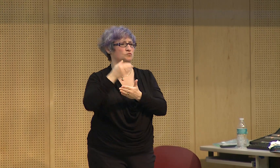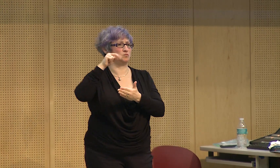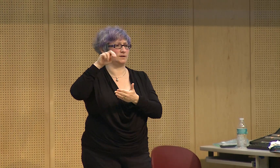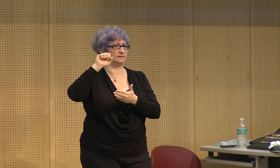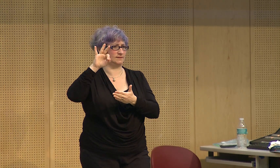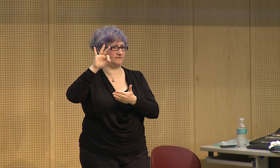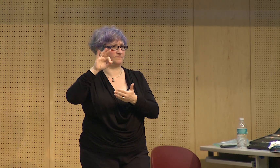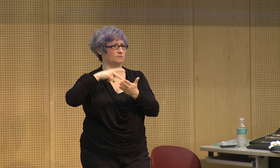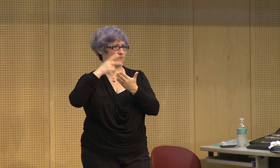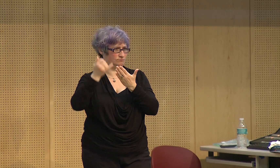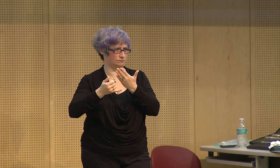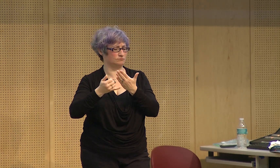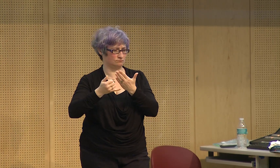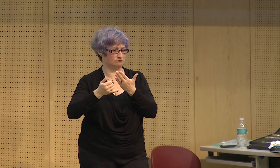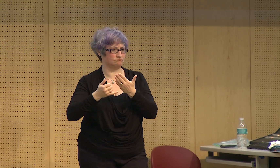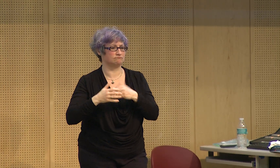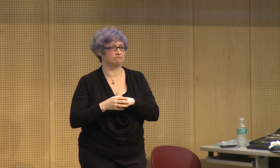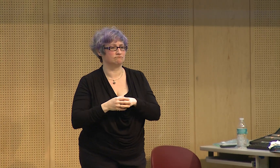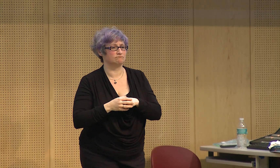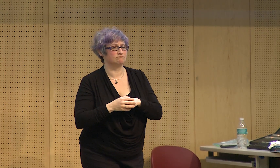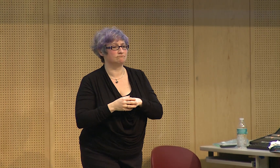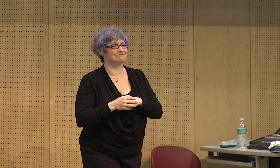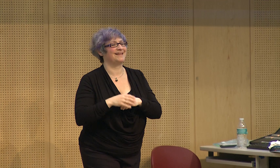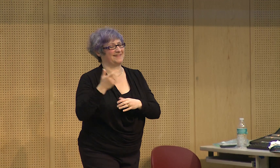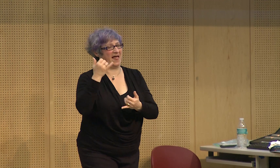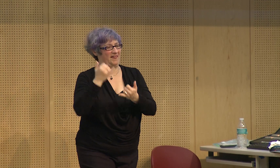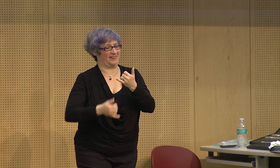and the concept of understanding about math.